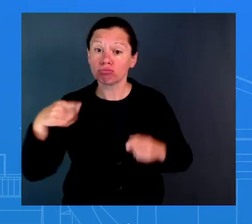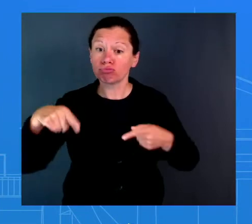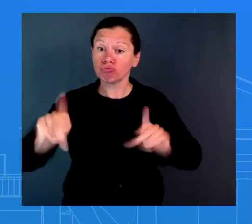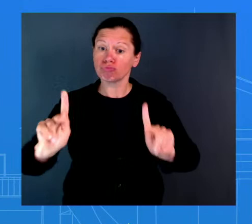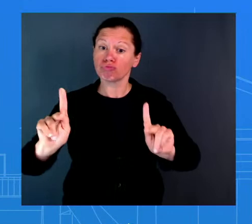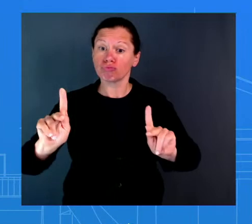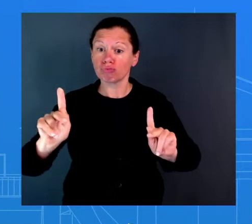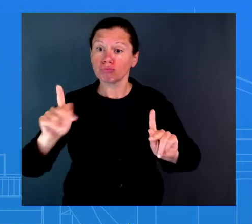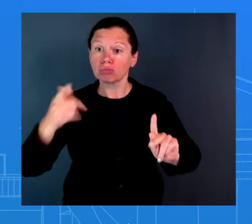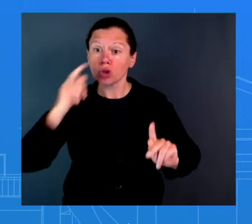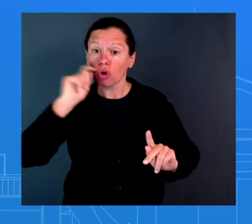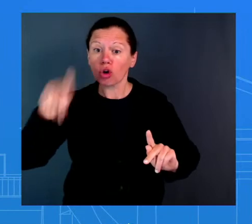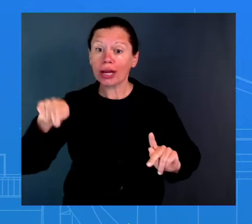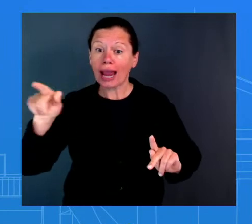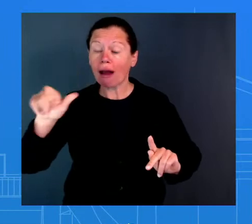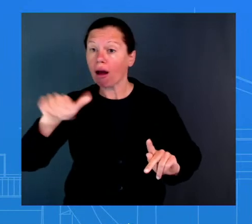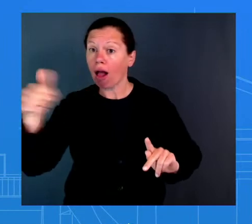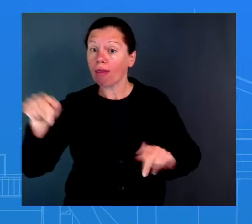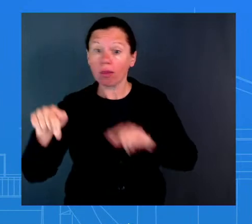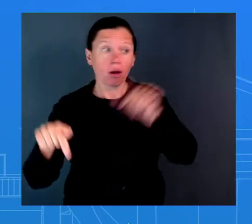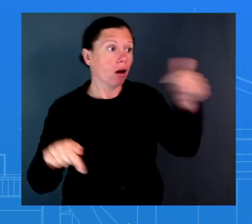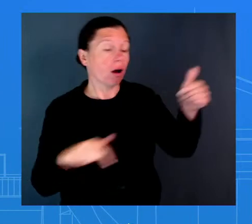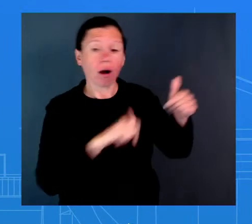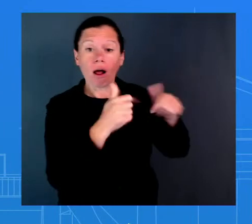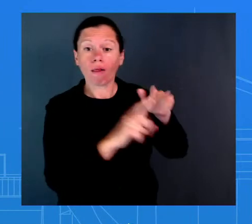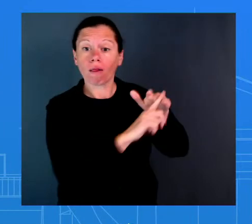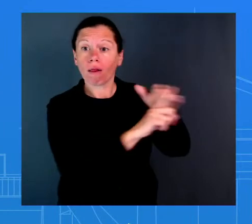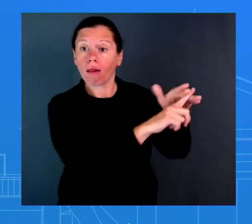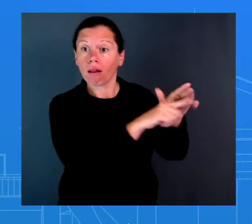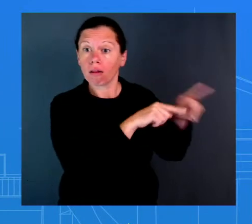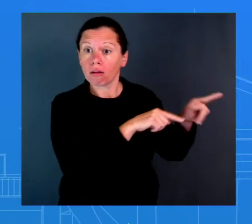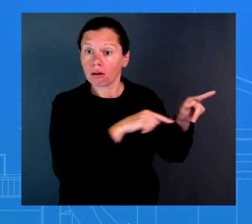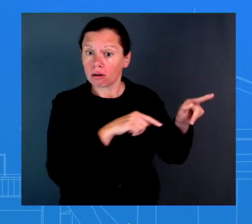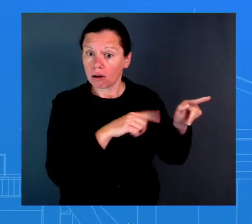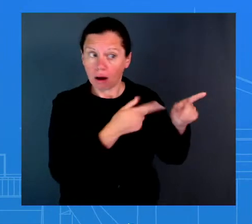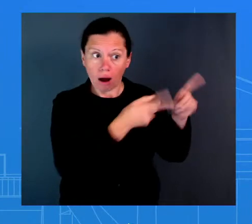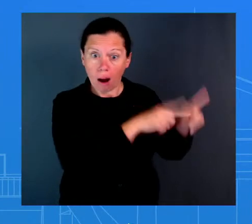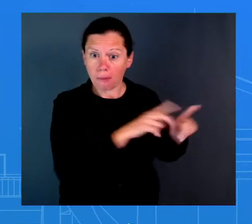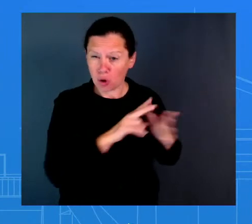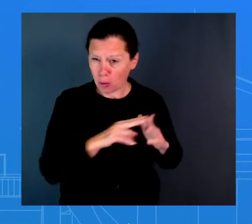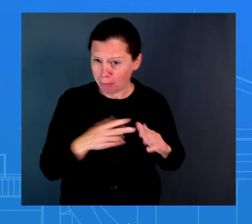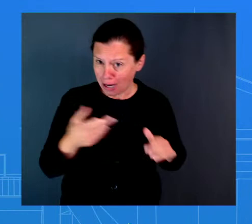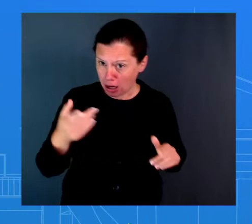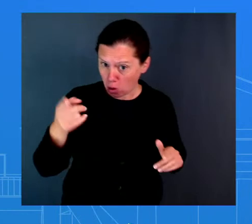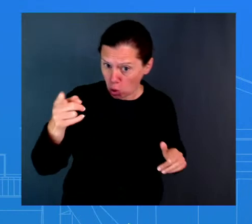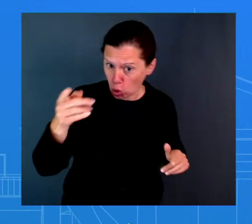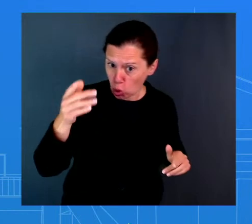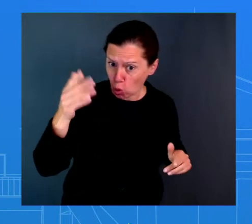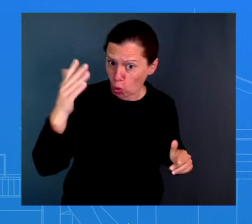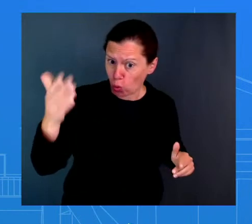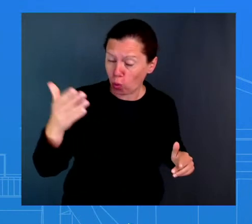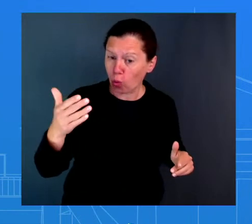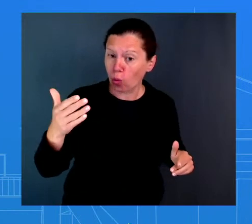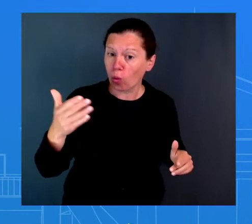Were you referring, by chance, to any other particular threat in any other theater towards one of our allies?